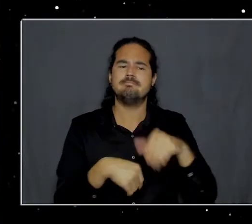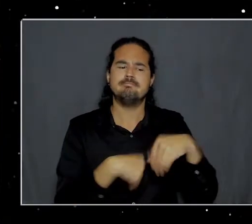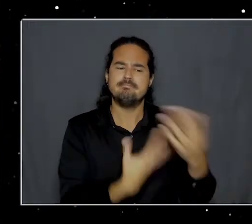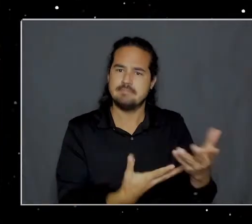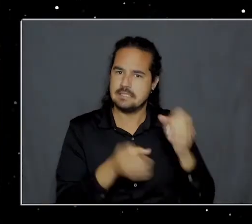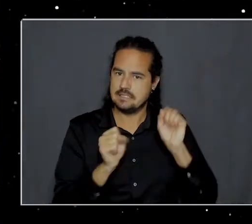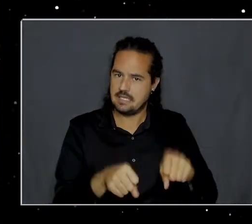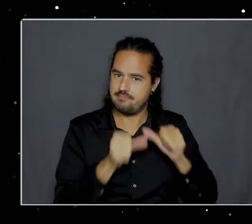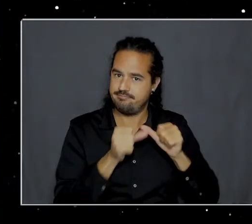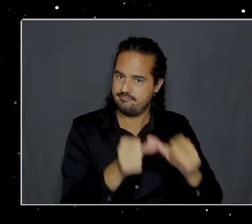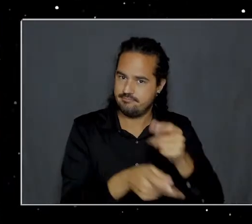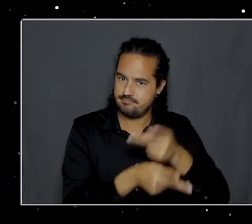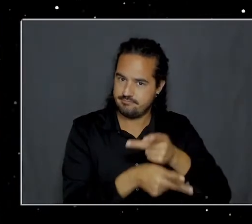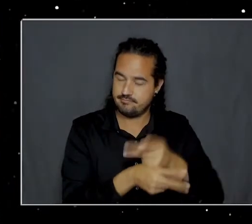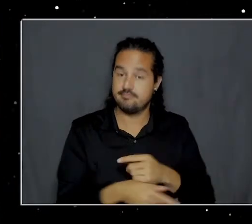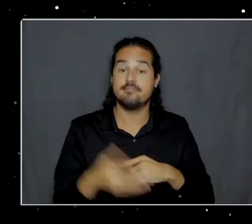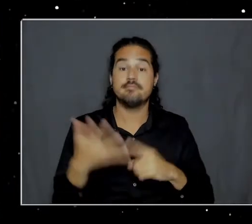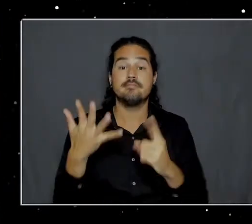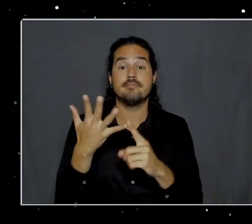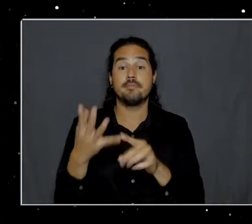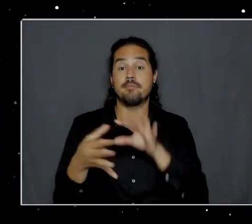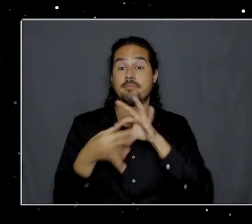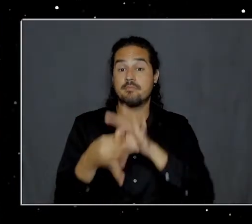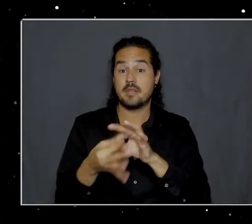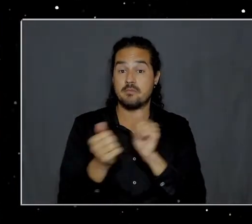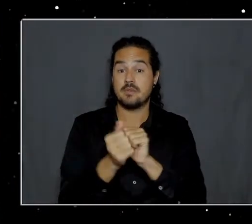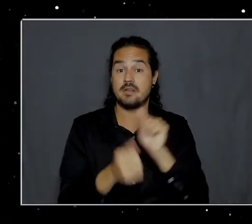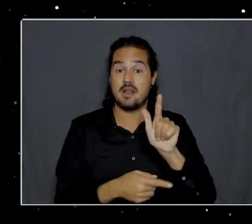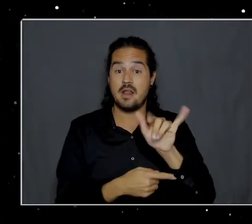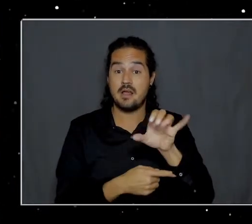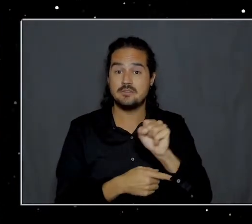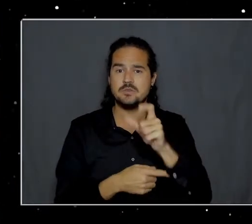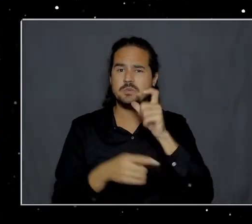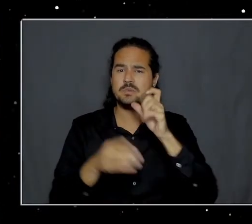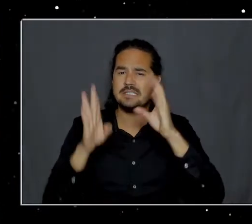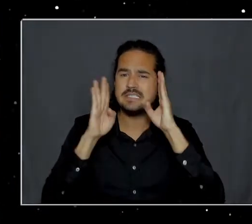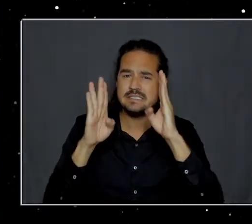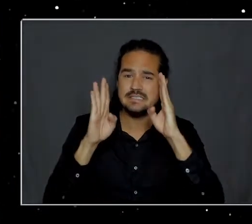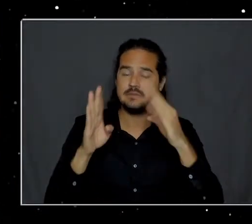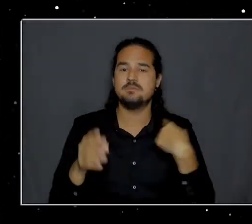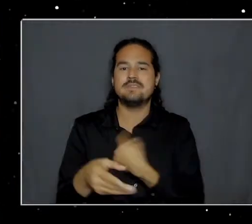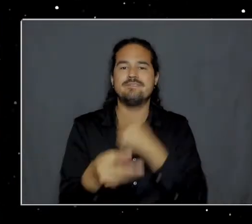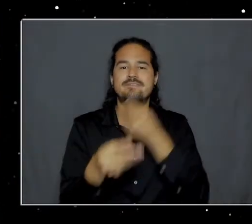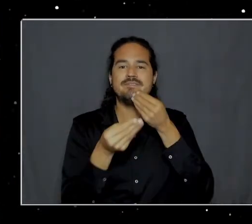YOU BELONG AMONG ALLIES WHO LISTEN. WE FUNDED A COMMUNITY HEALTH STUDY LED BY THE WASHINGTON